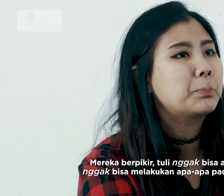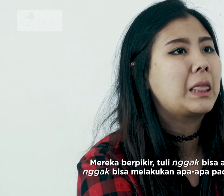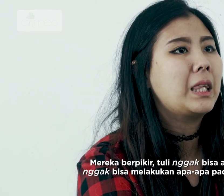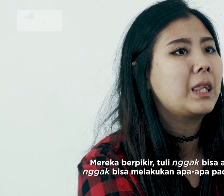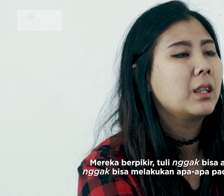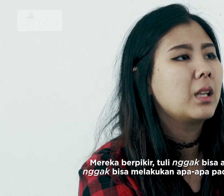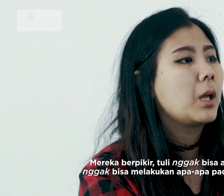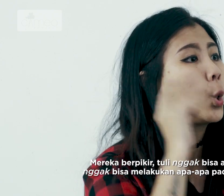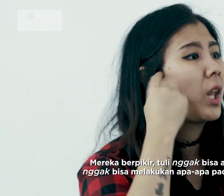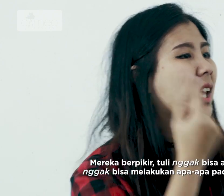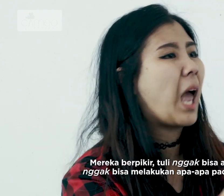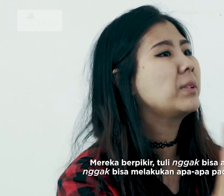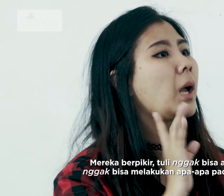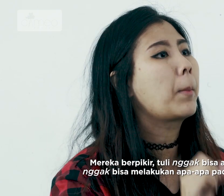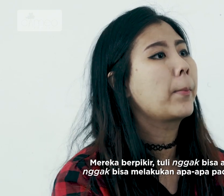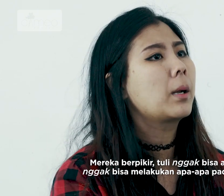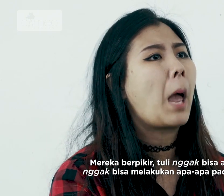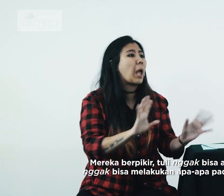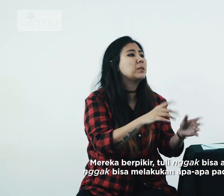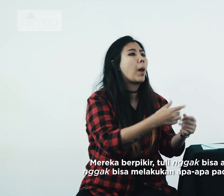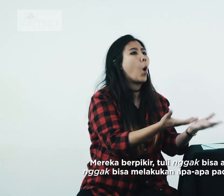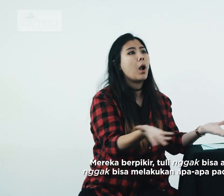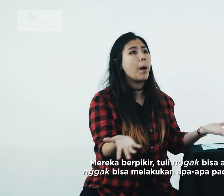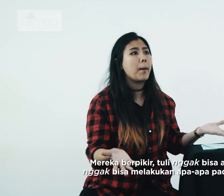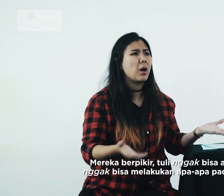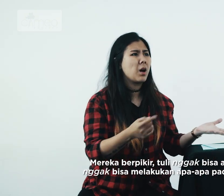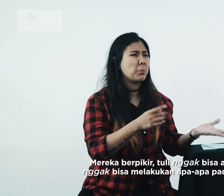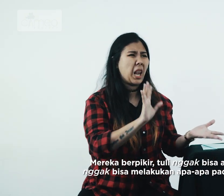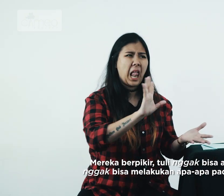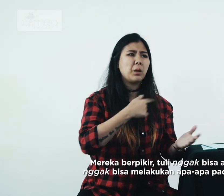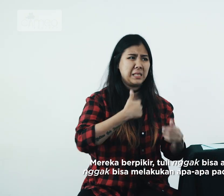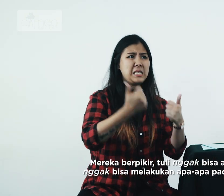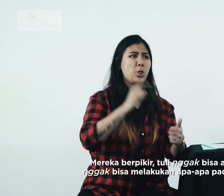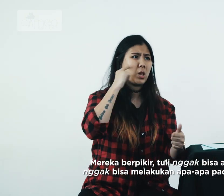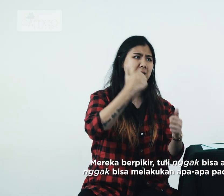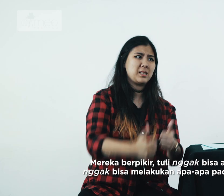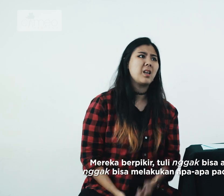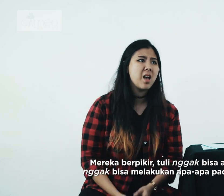They thought deaf people couldn't do anything, but we actually can.